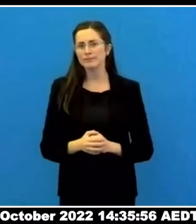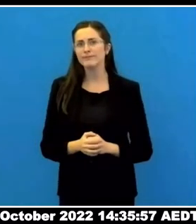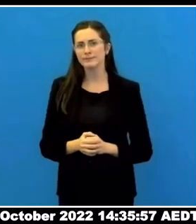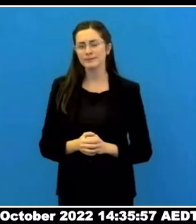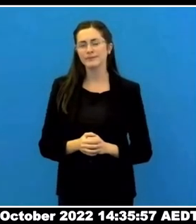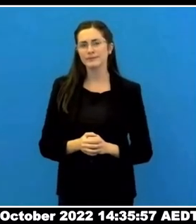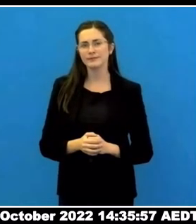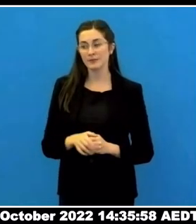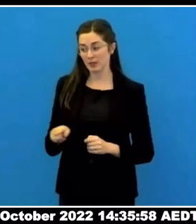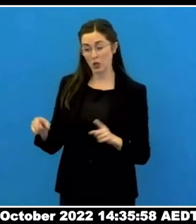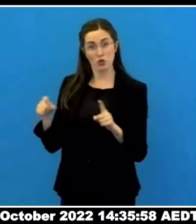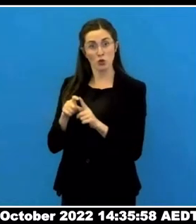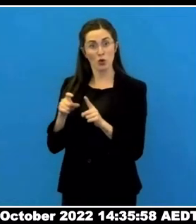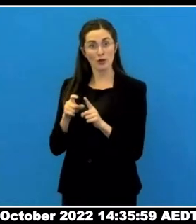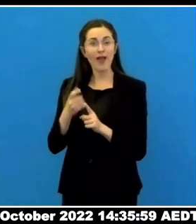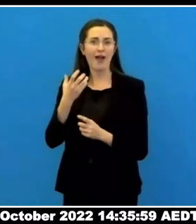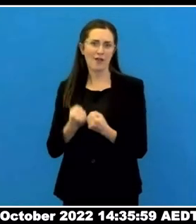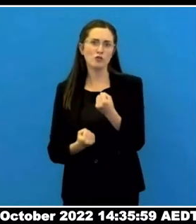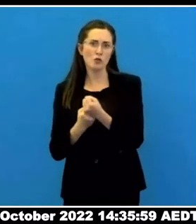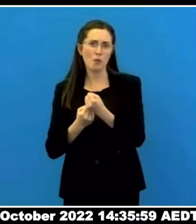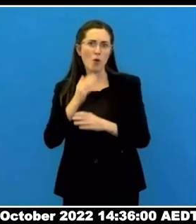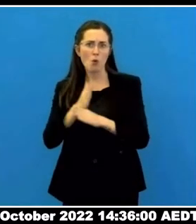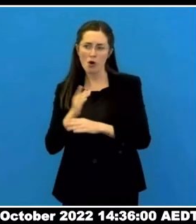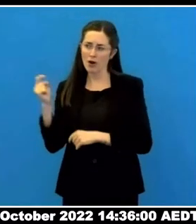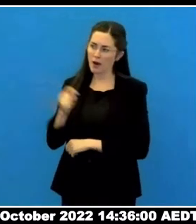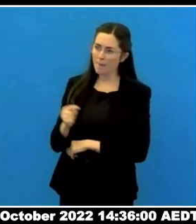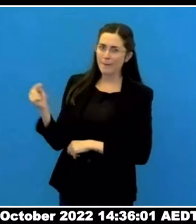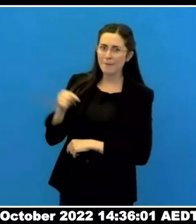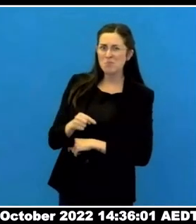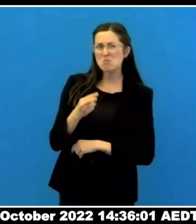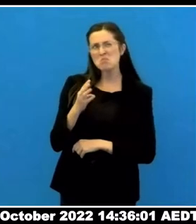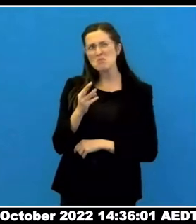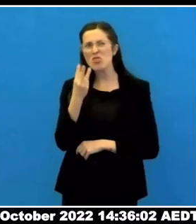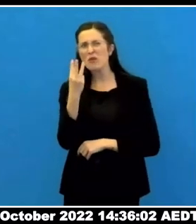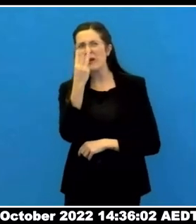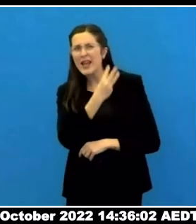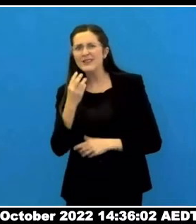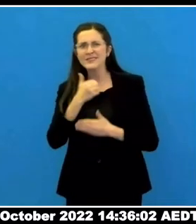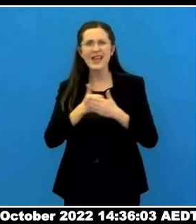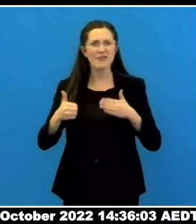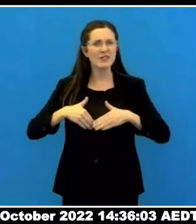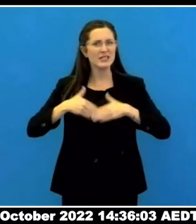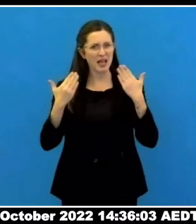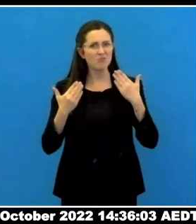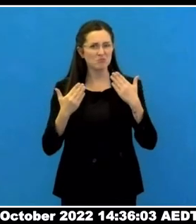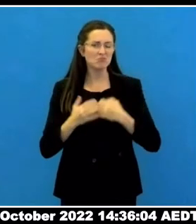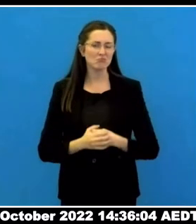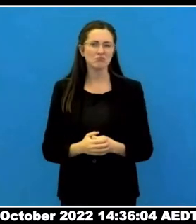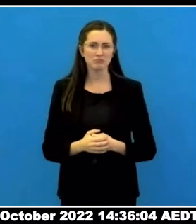My daughter now has a support worker who comes approximately three hours per day, seven days per week.